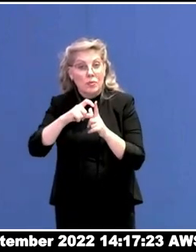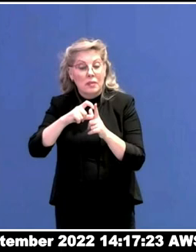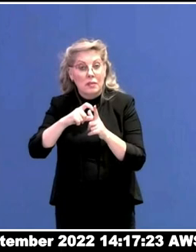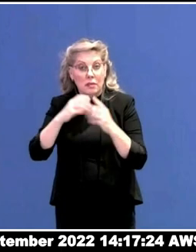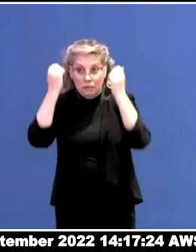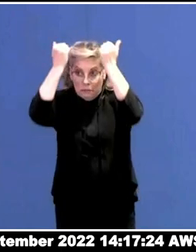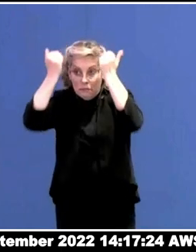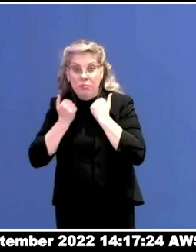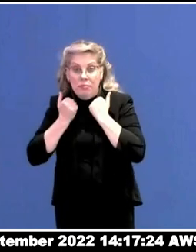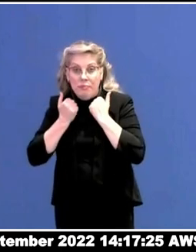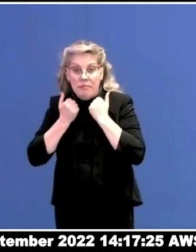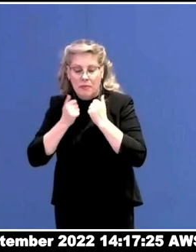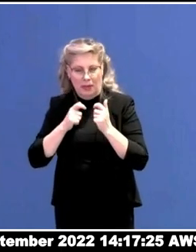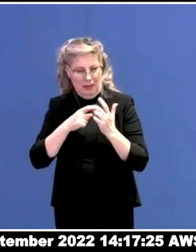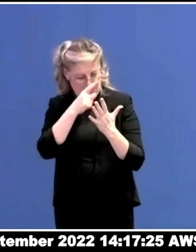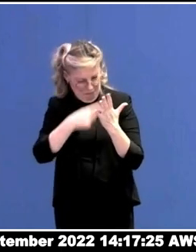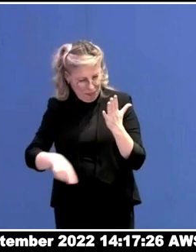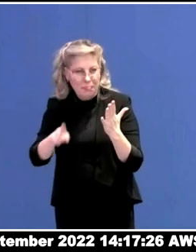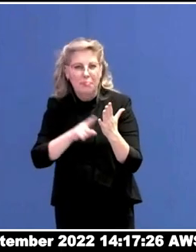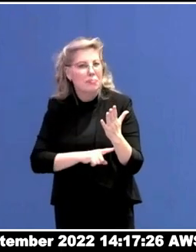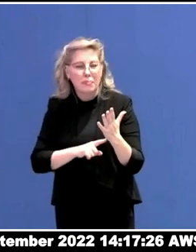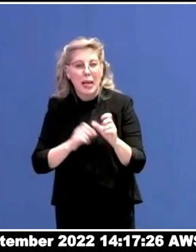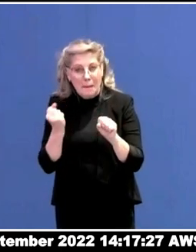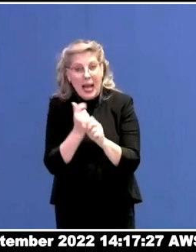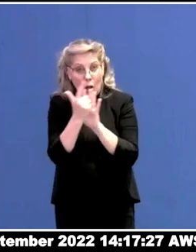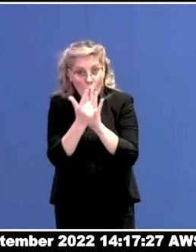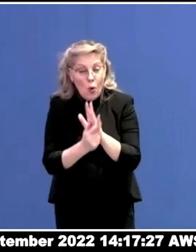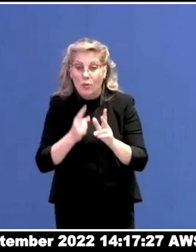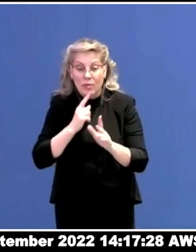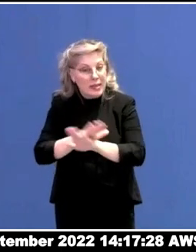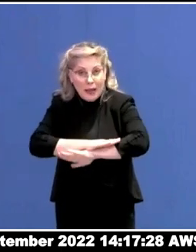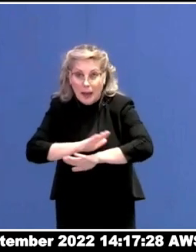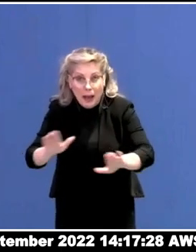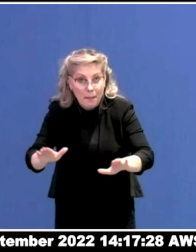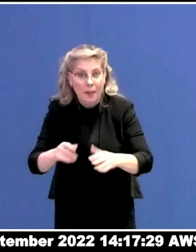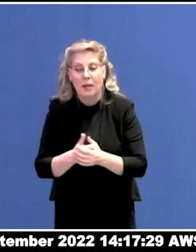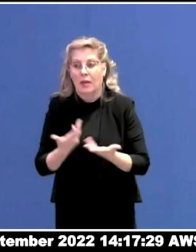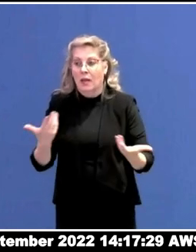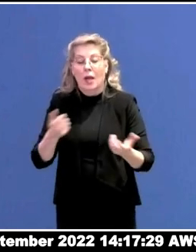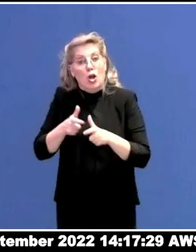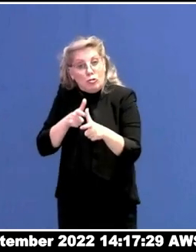And presumably make an impact to their post-prison life as well? Exactly. If they are spared that experience.